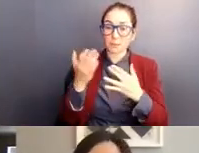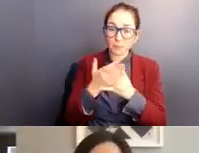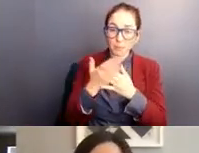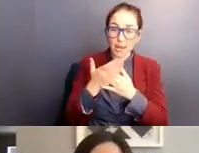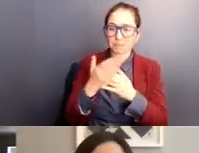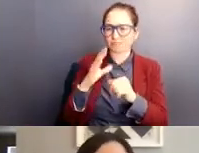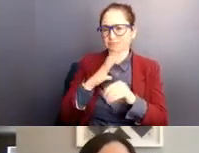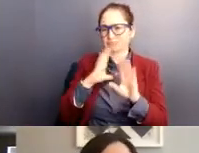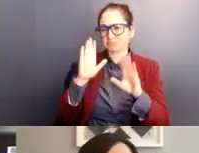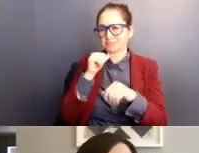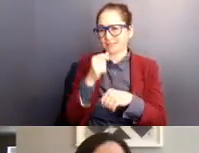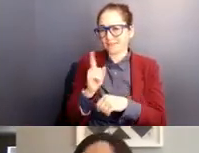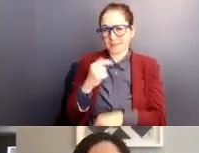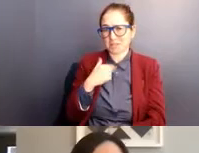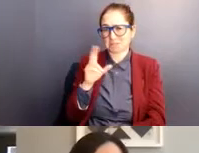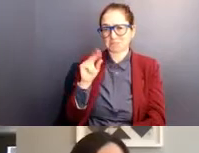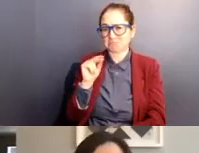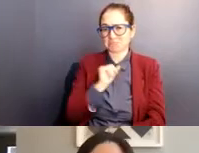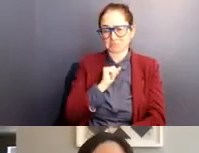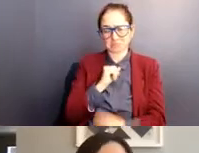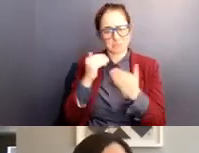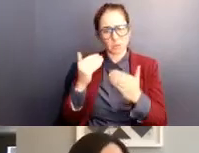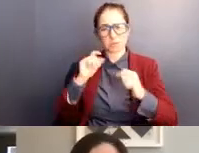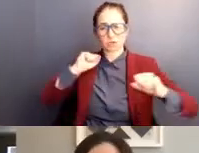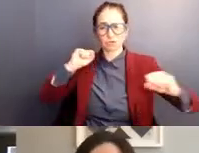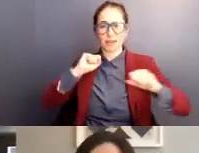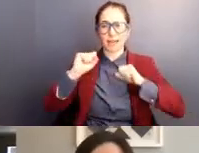not be offended. So please stretch, please turn off your screen,